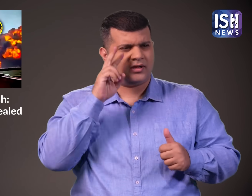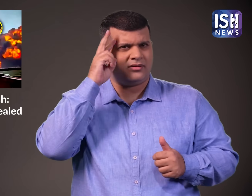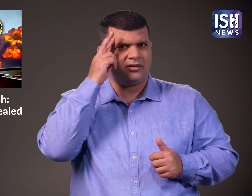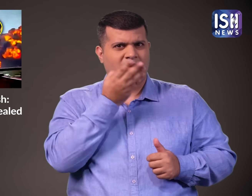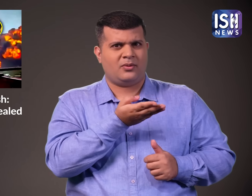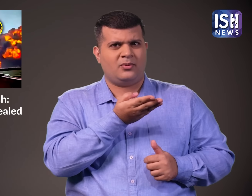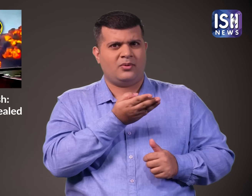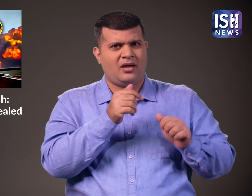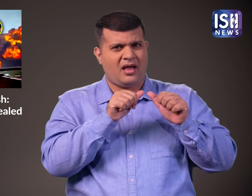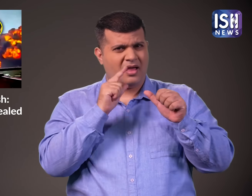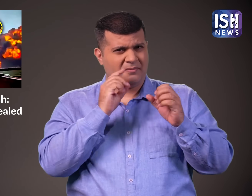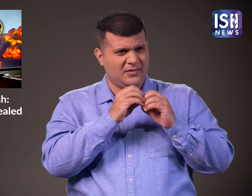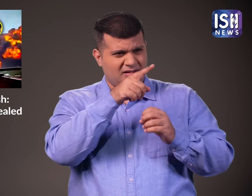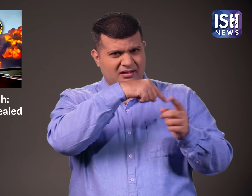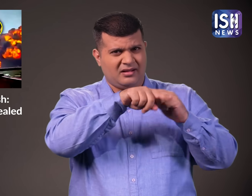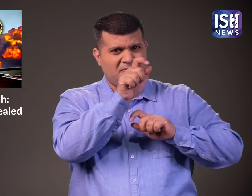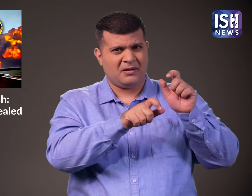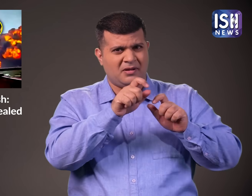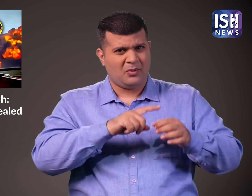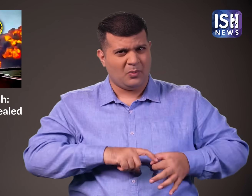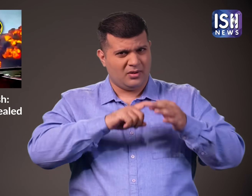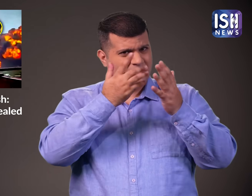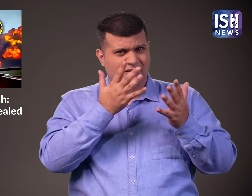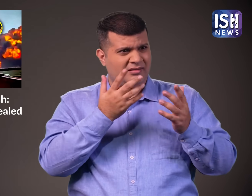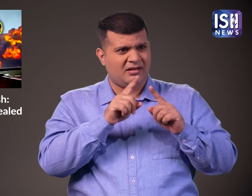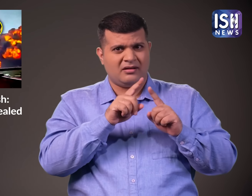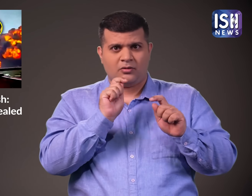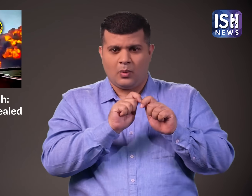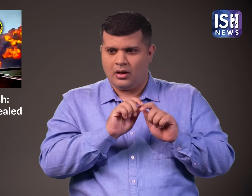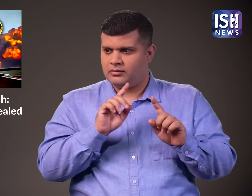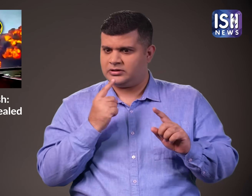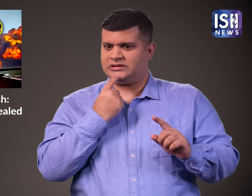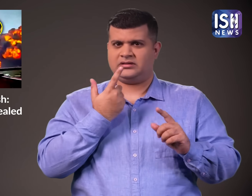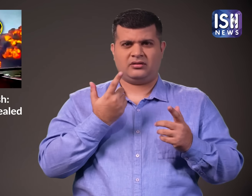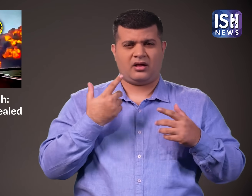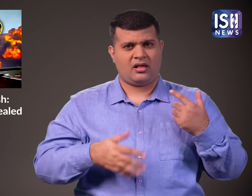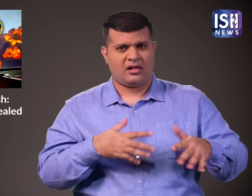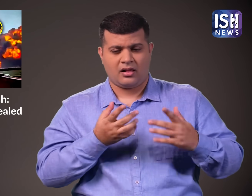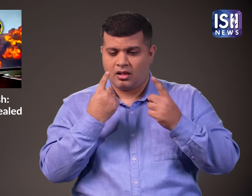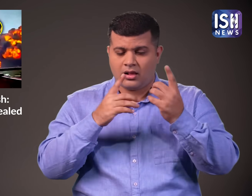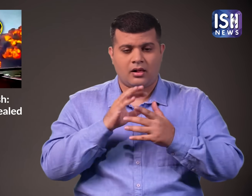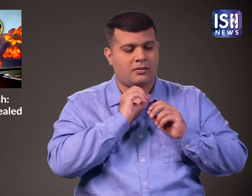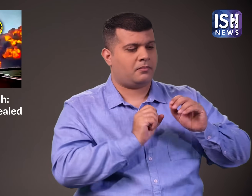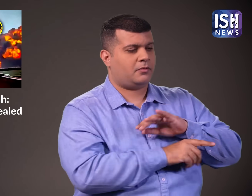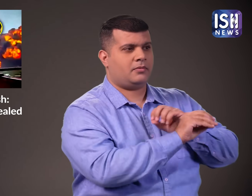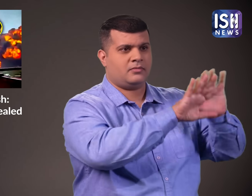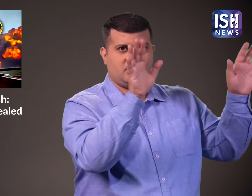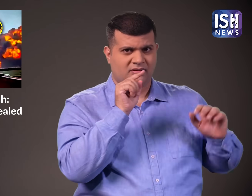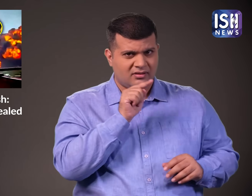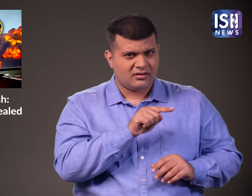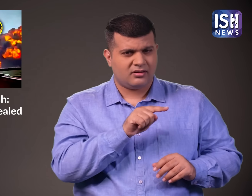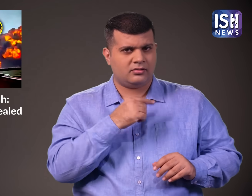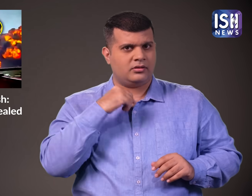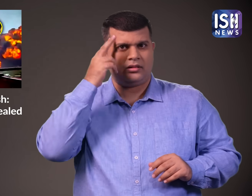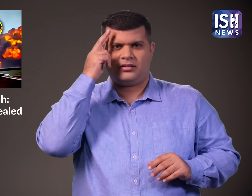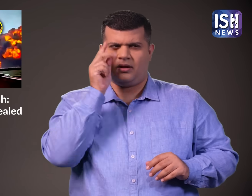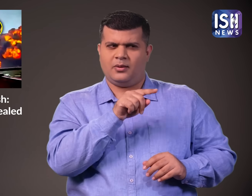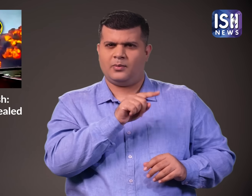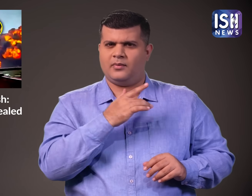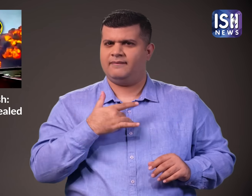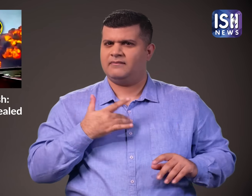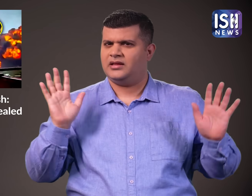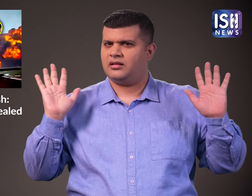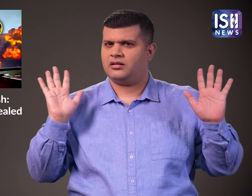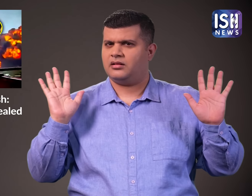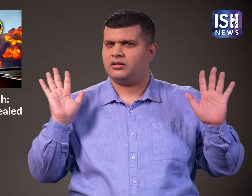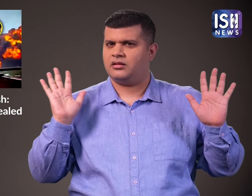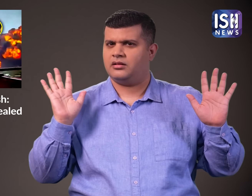This entire leak seems suspicious. Is AAIB qualified to handle this investigation?